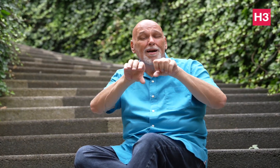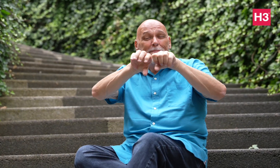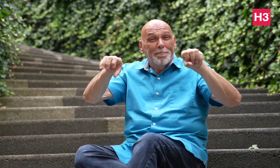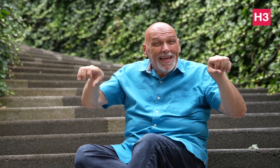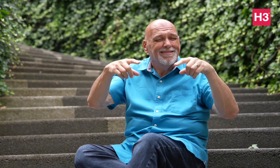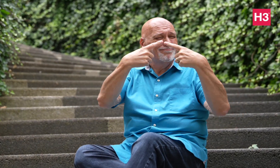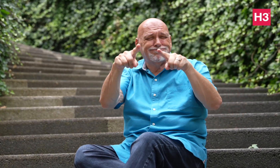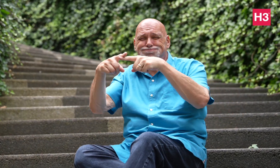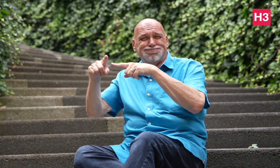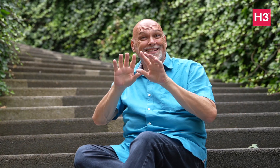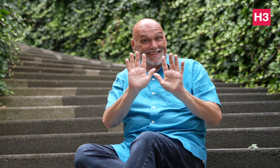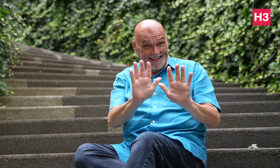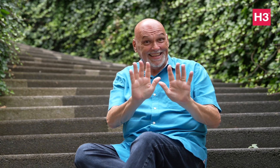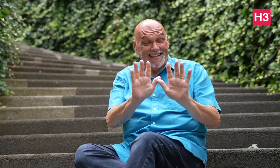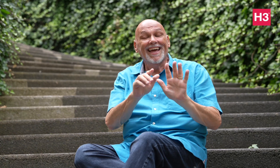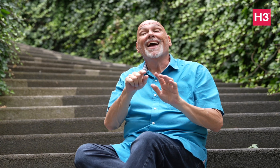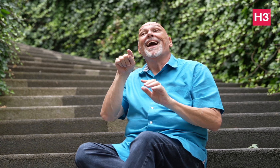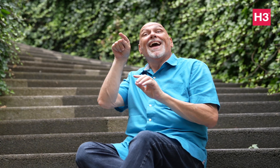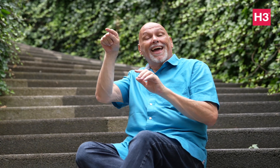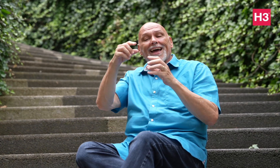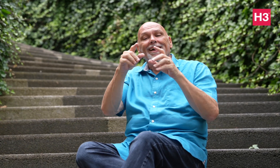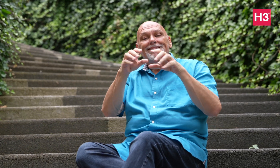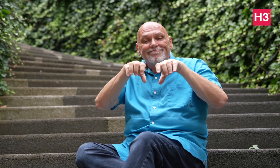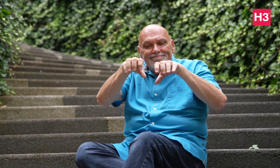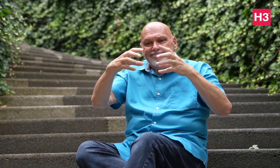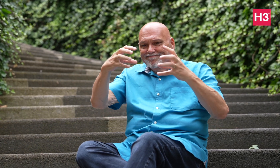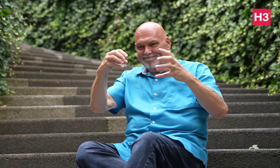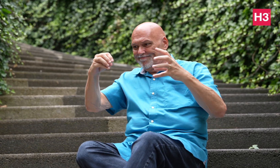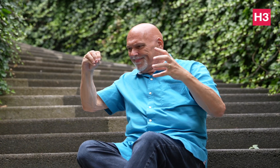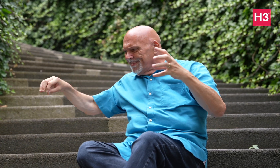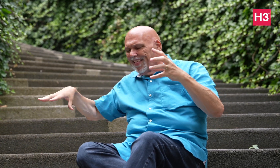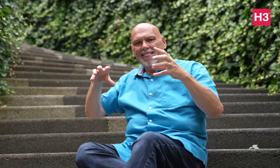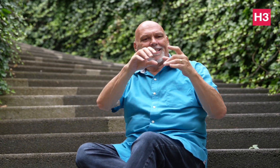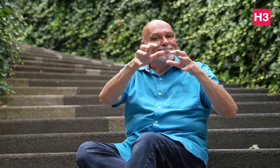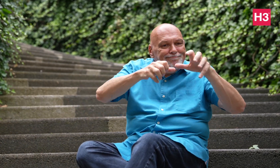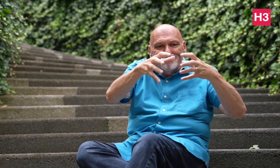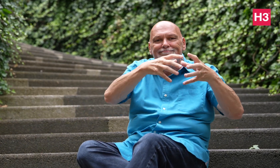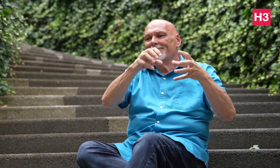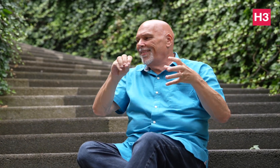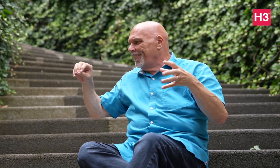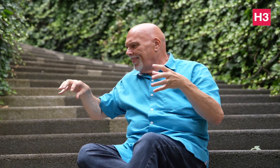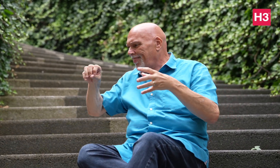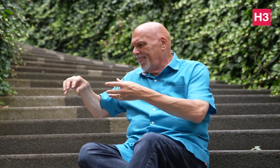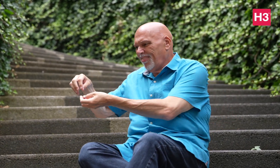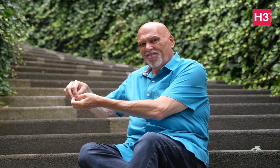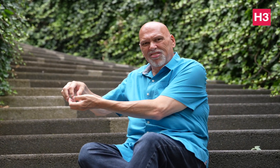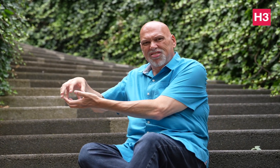in a cost-effective and frugal way to make quiches.